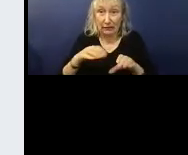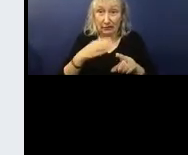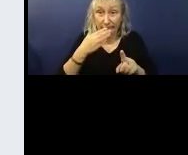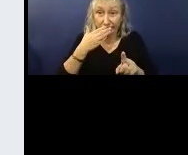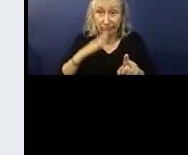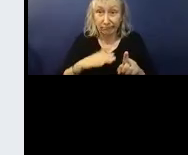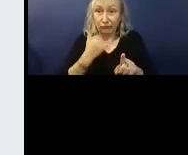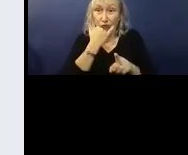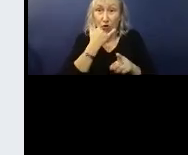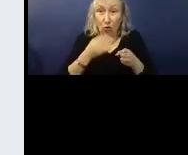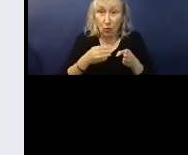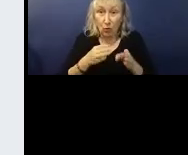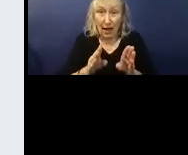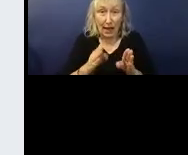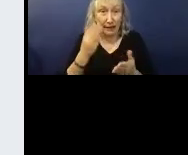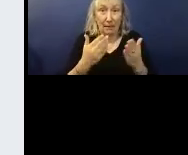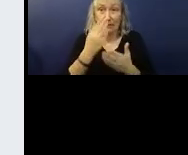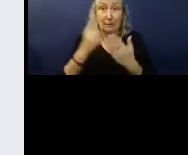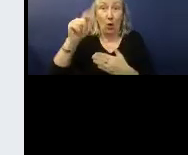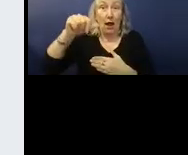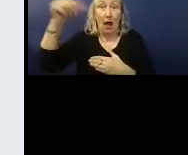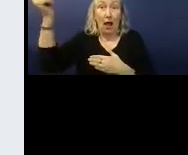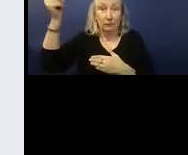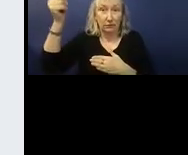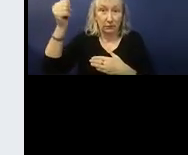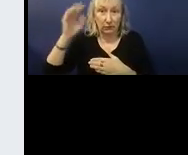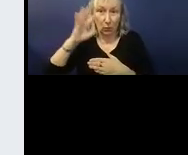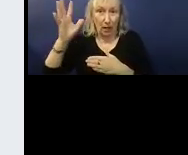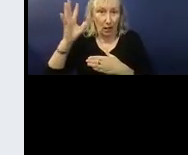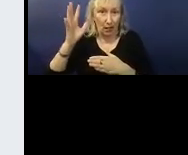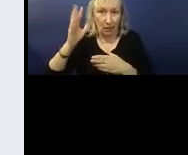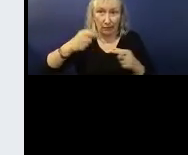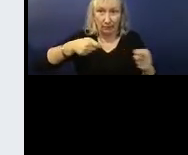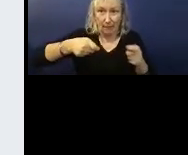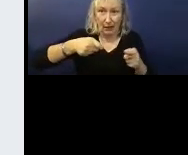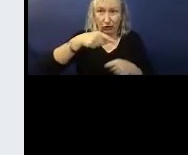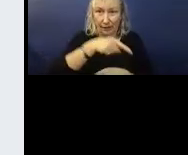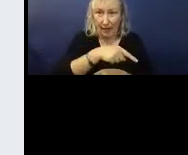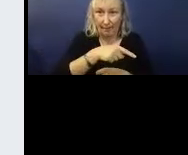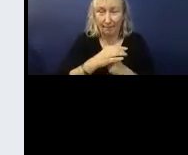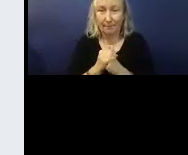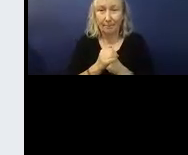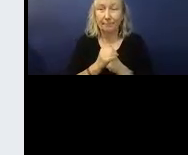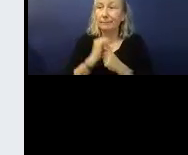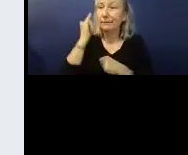Now if let's say Fred, the long term care odd bunsman was to